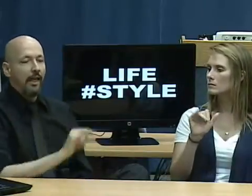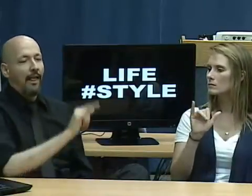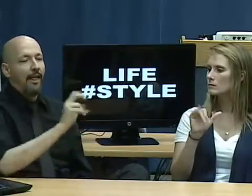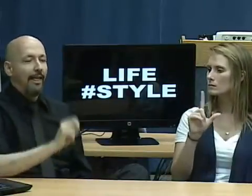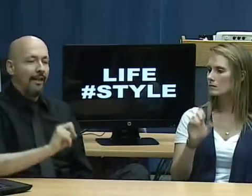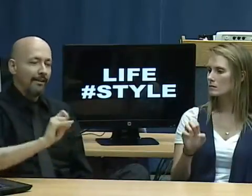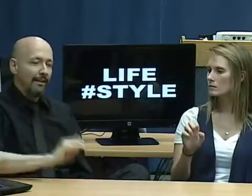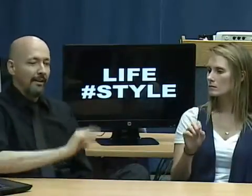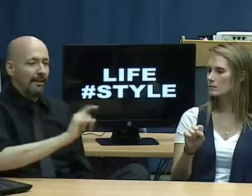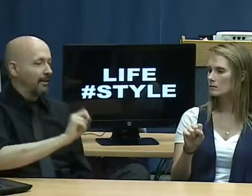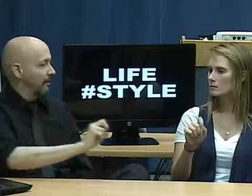#STYLE